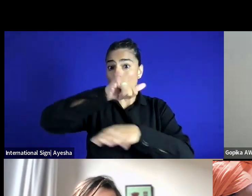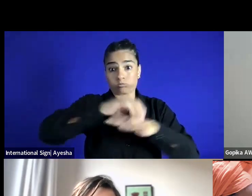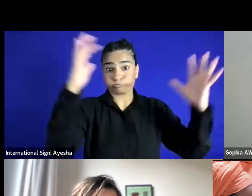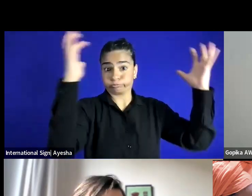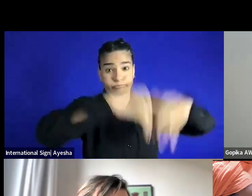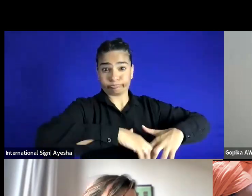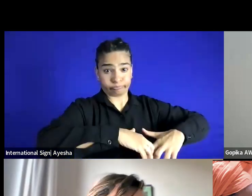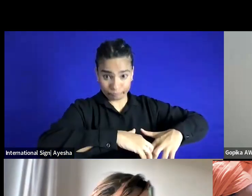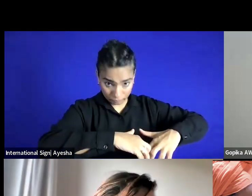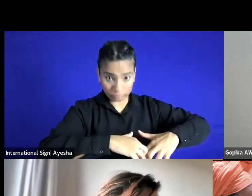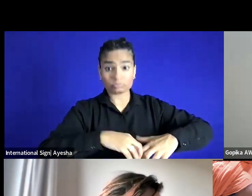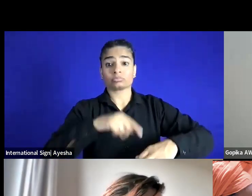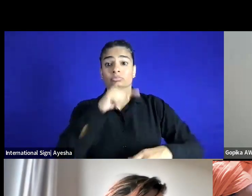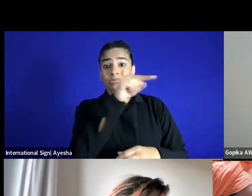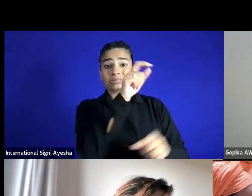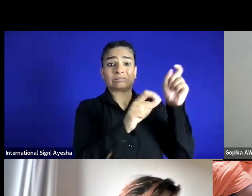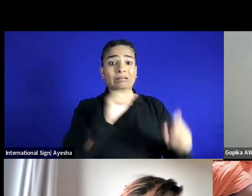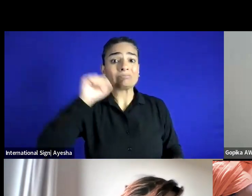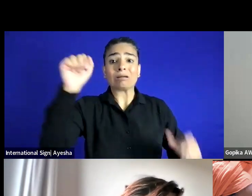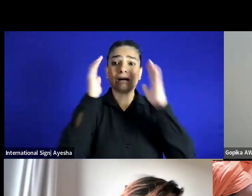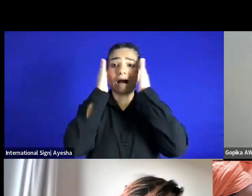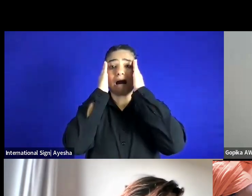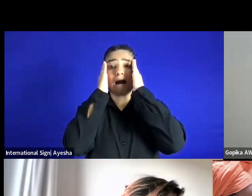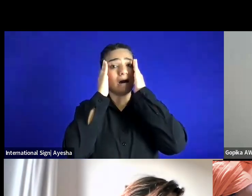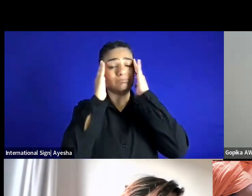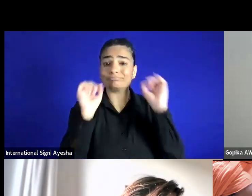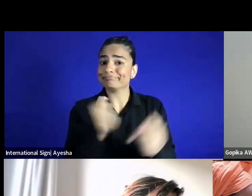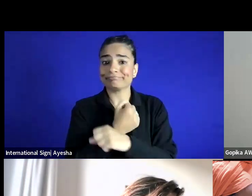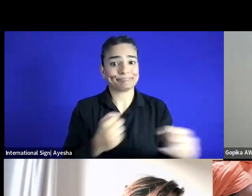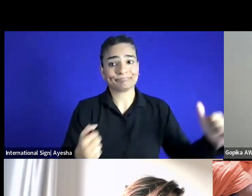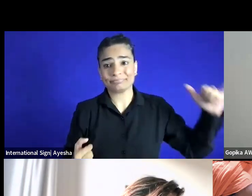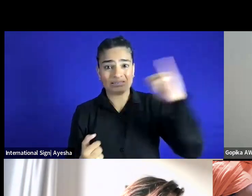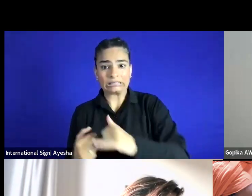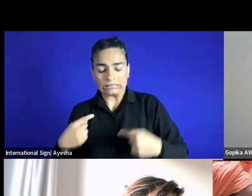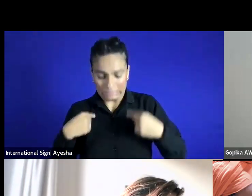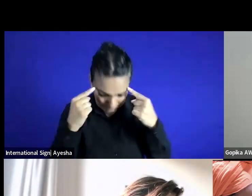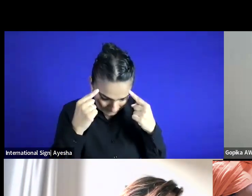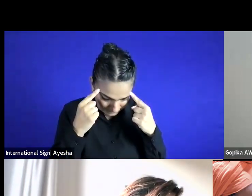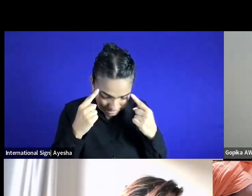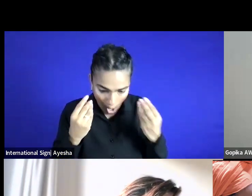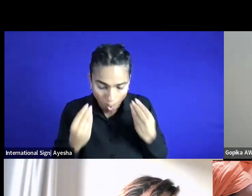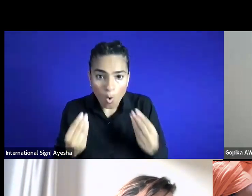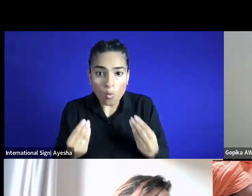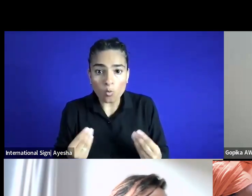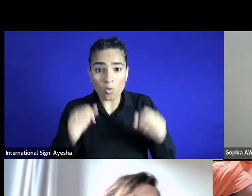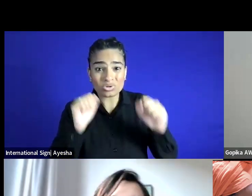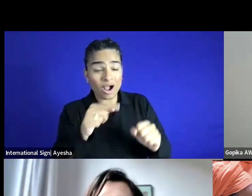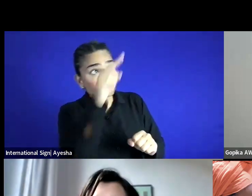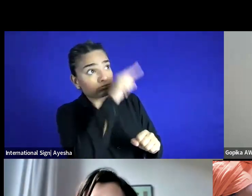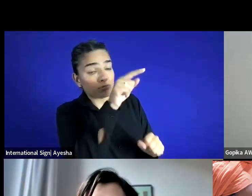And so we're trying to figure out ways in which we can enable their participation. So really trying to do a number of different things.